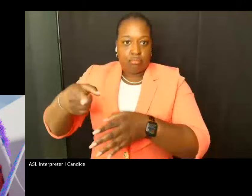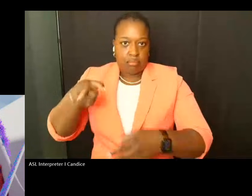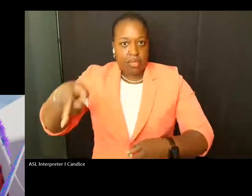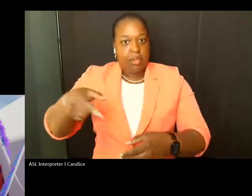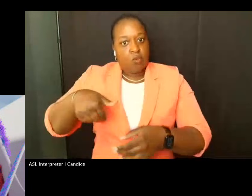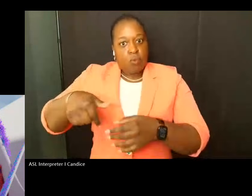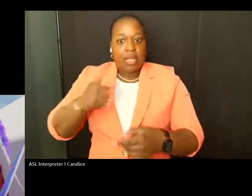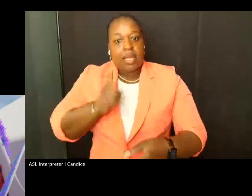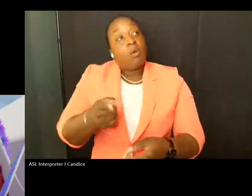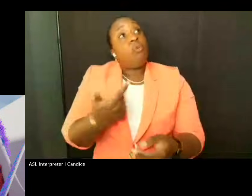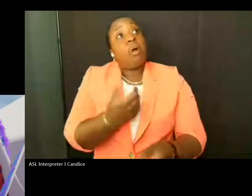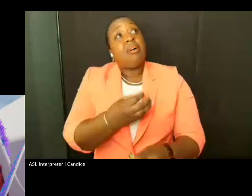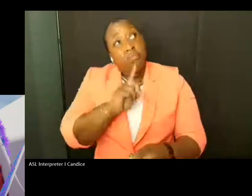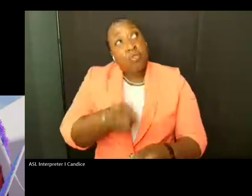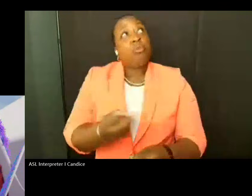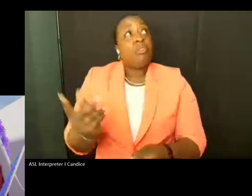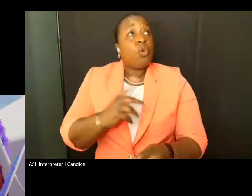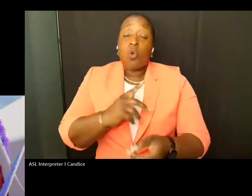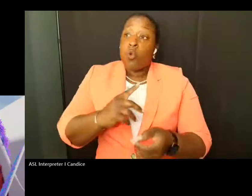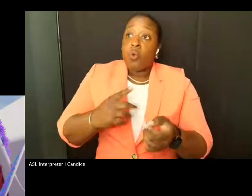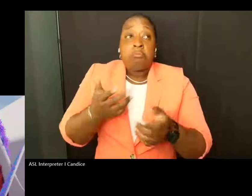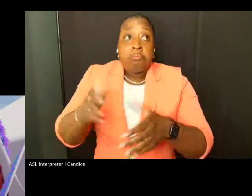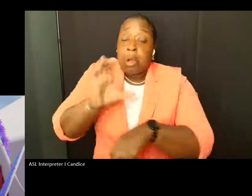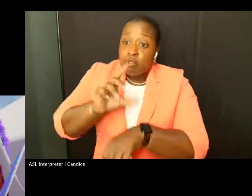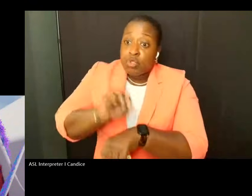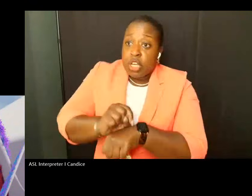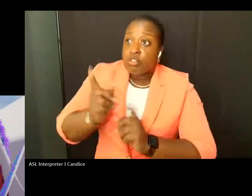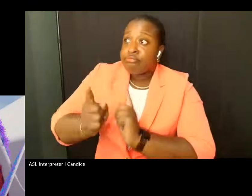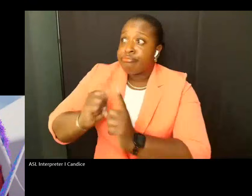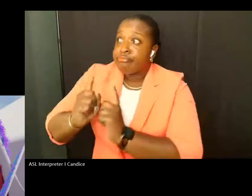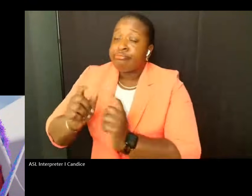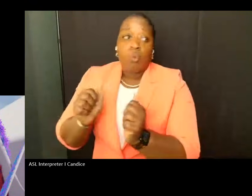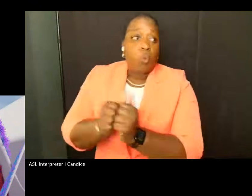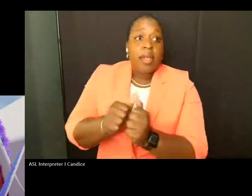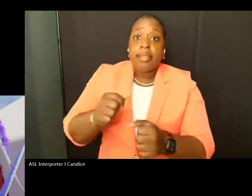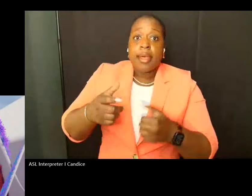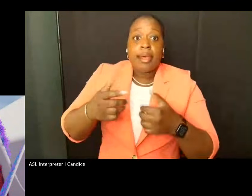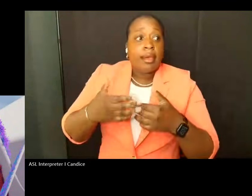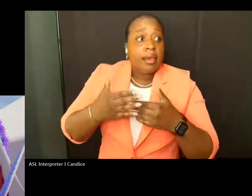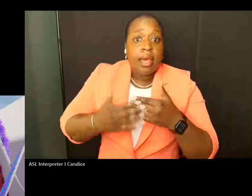consultations with the transplant doctor and the hematology doctor up there as well.